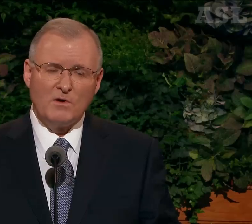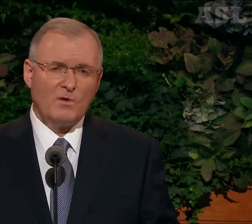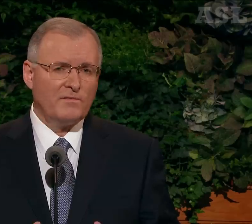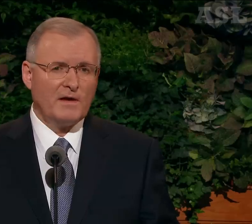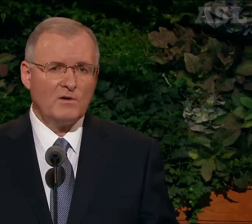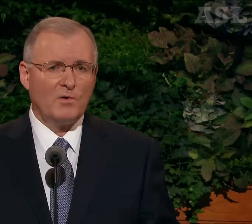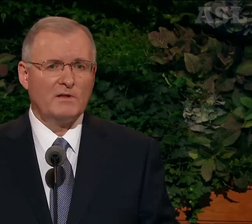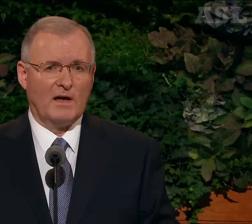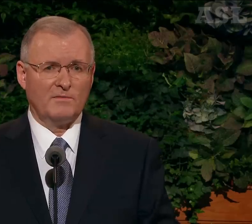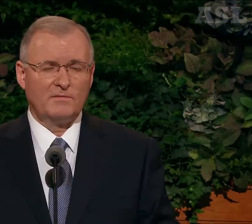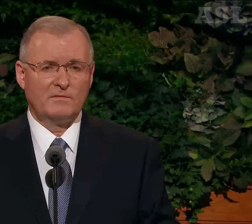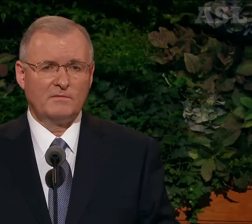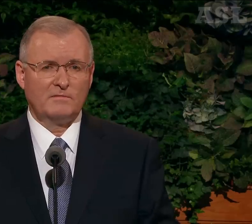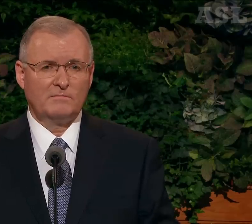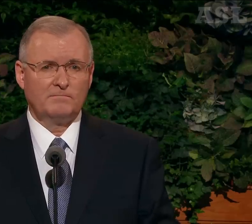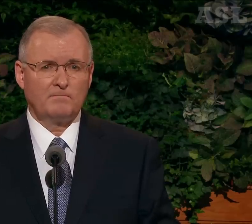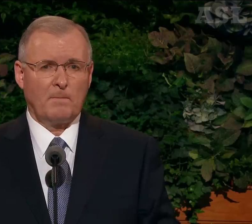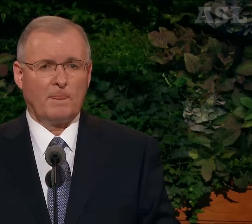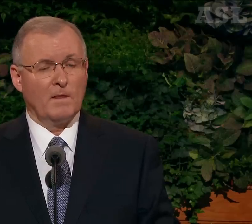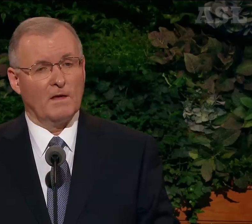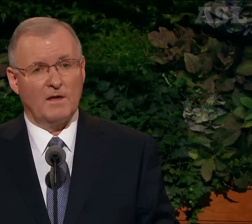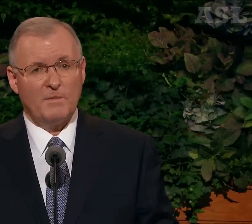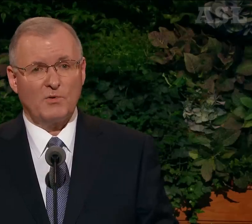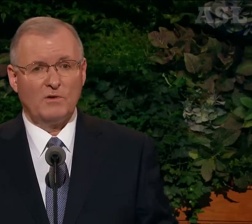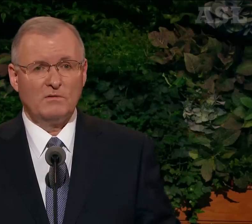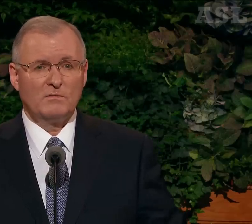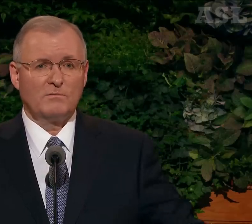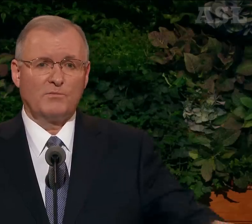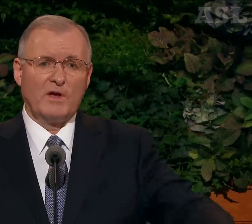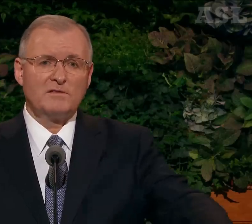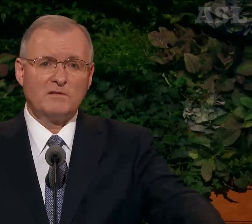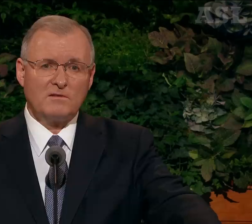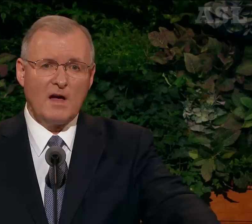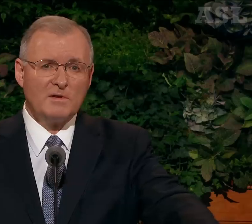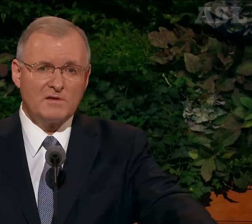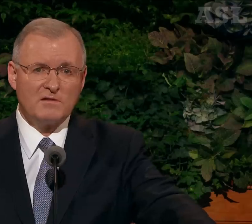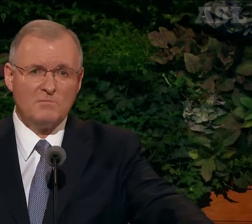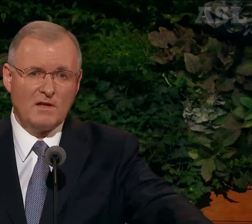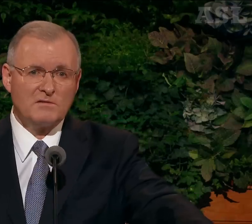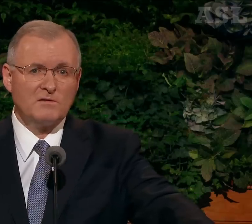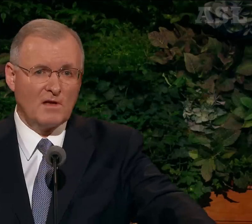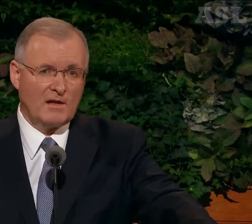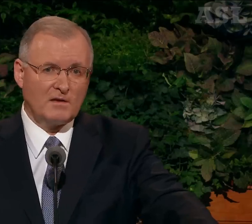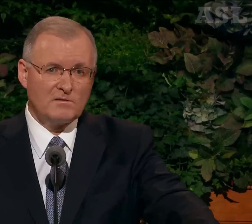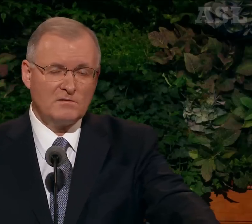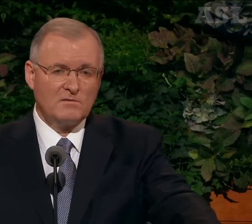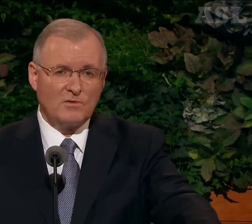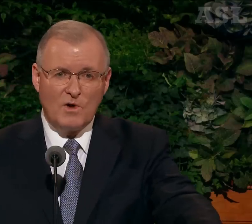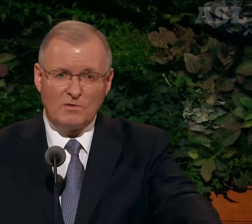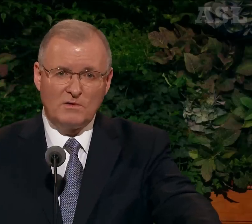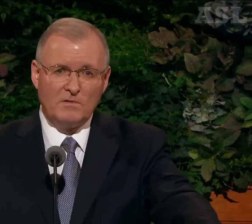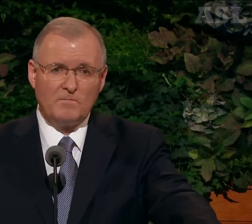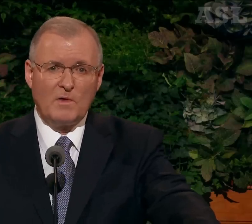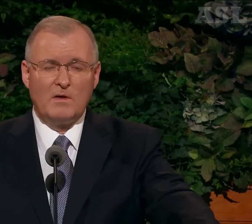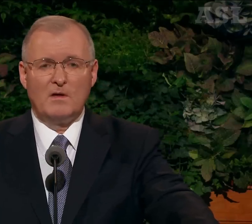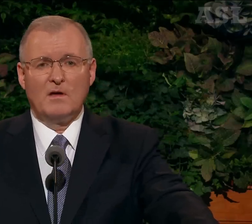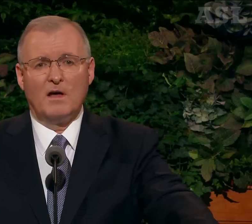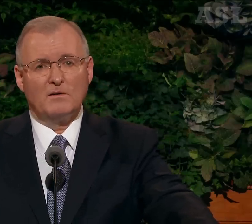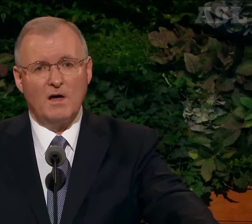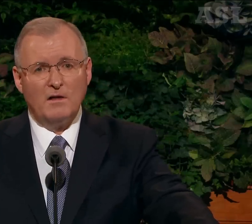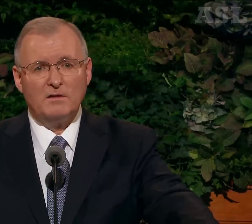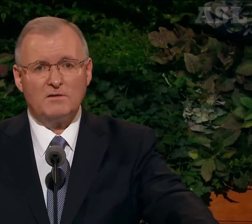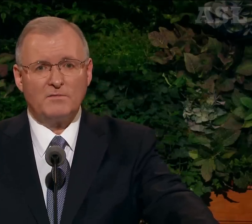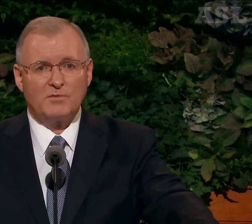DESIRE TO SERVE, BUT I DON'T